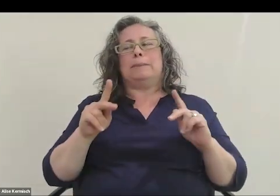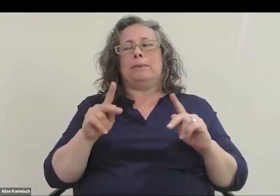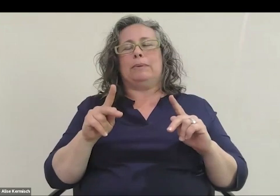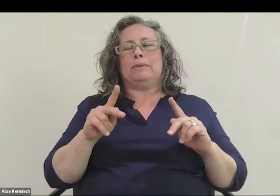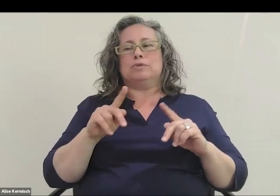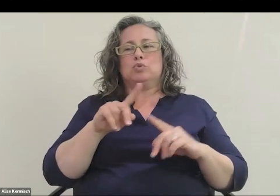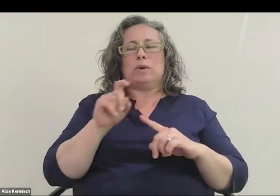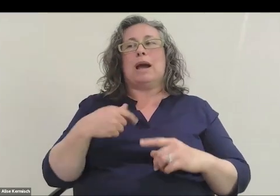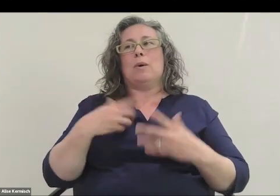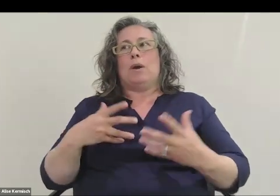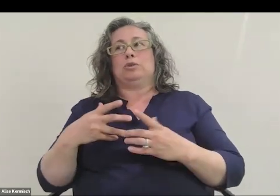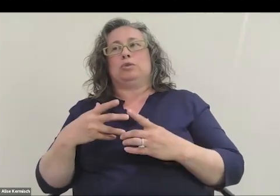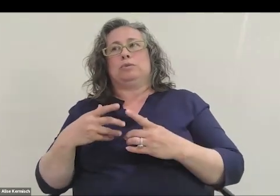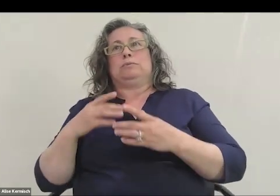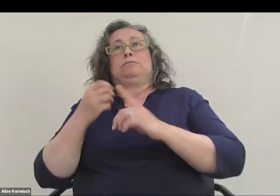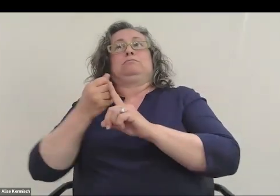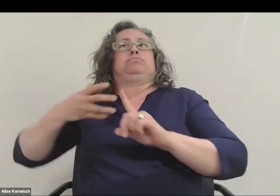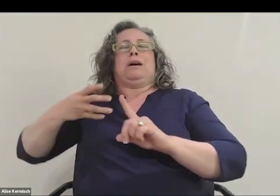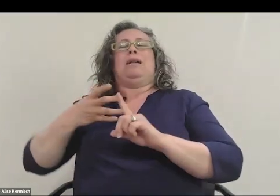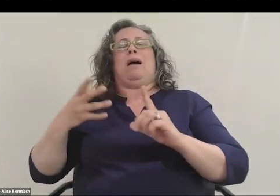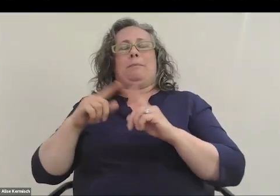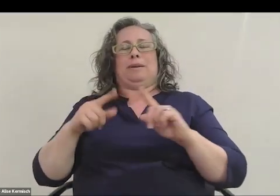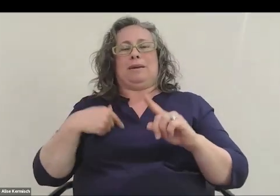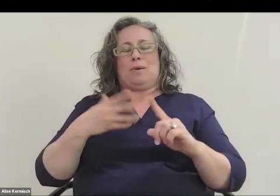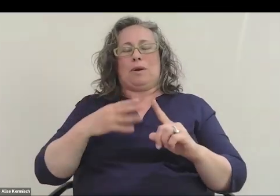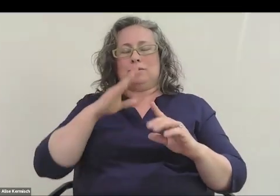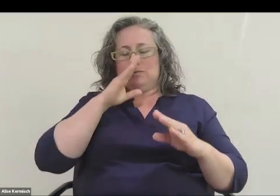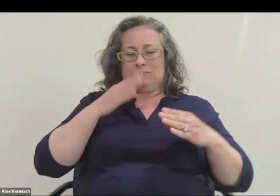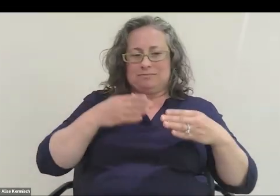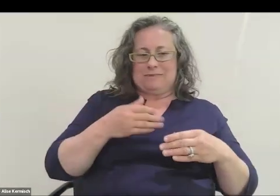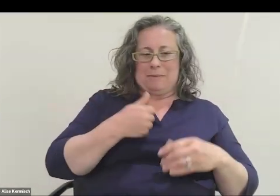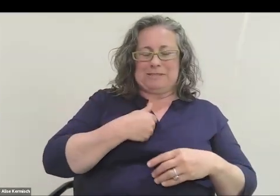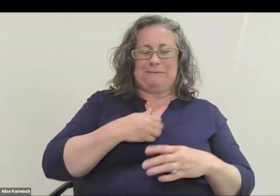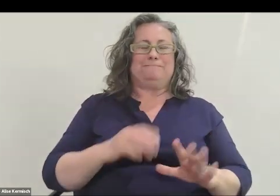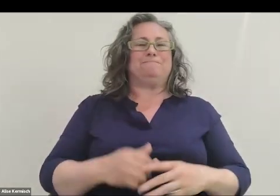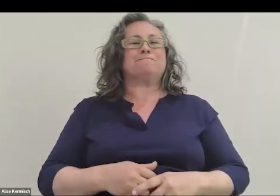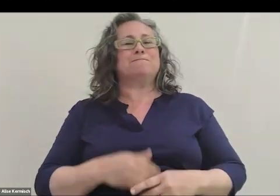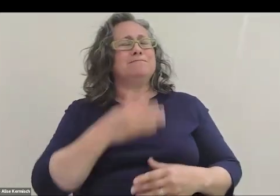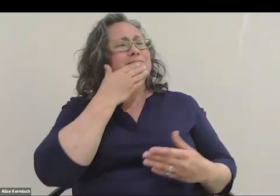but also I'll bore the pants off of everyone. Thank you, Ashley. Axel, feel free to share